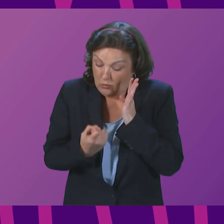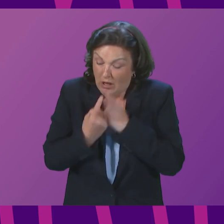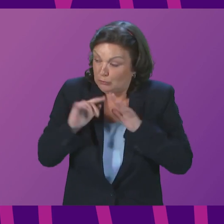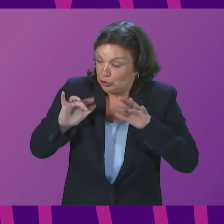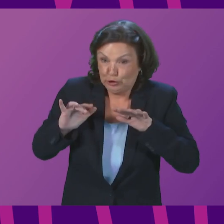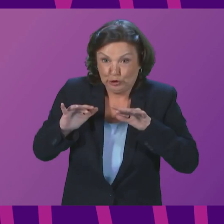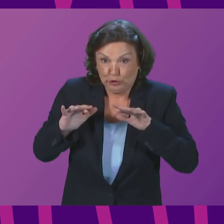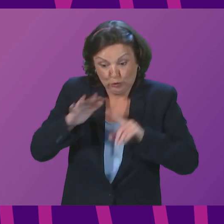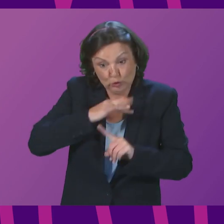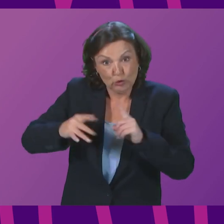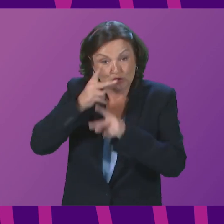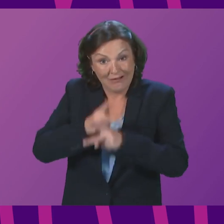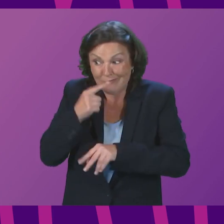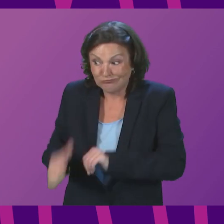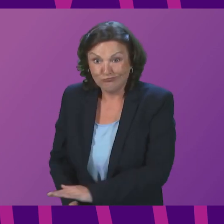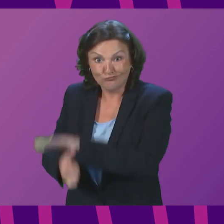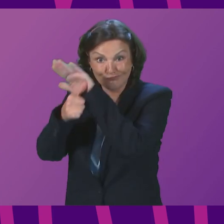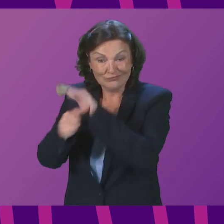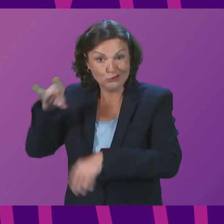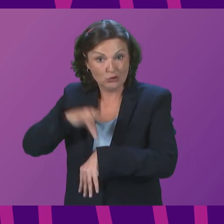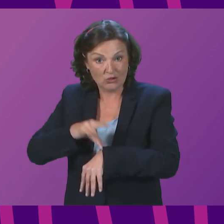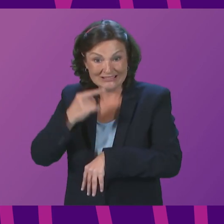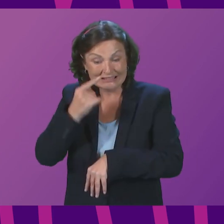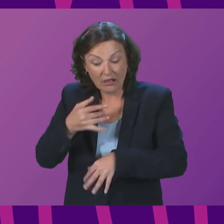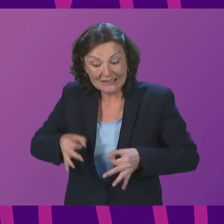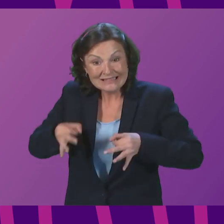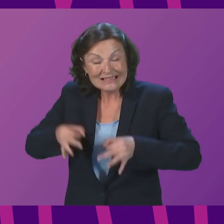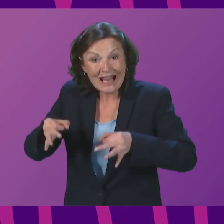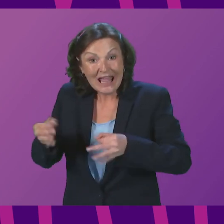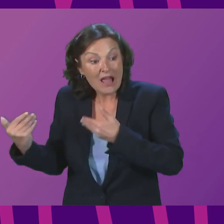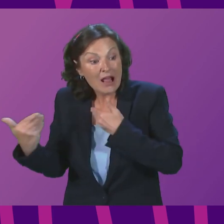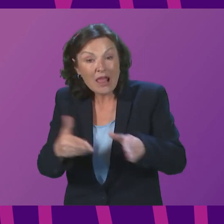Top doctors are saying that delayed discharges are the worst that they have ever seen.